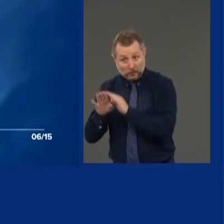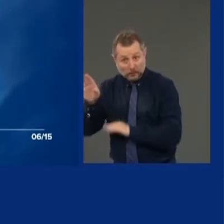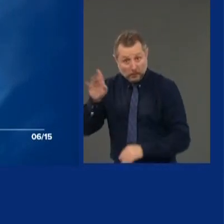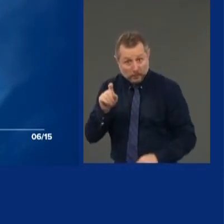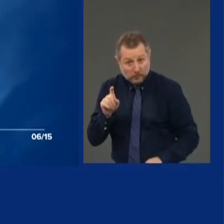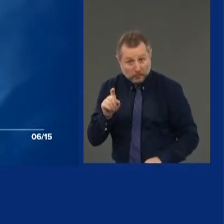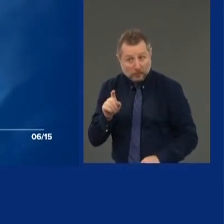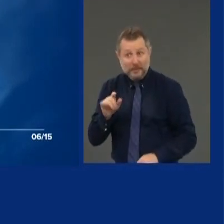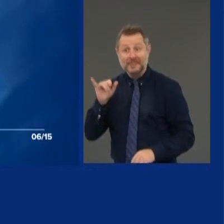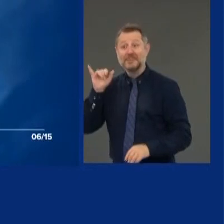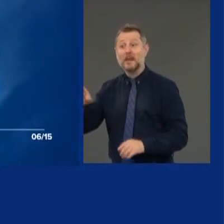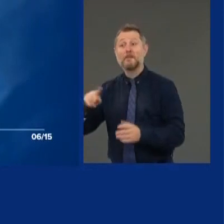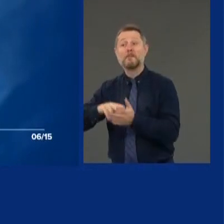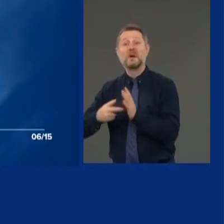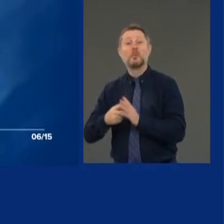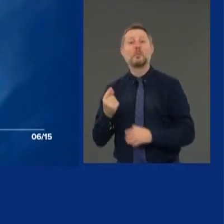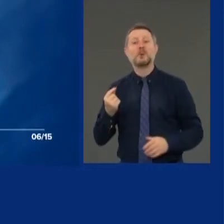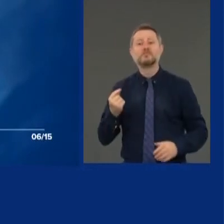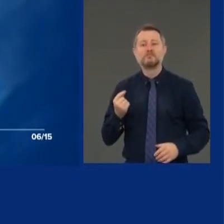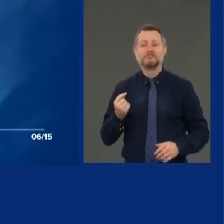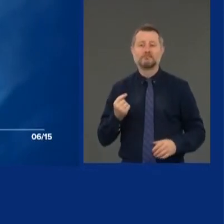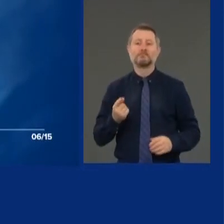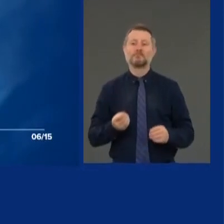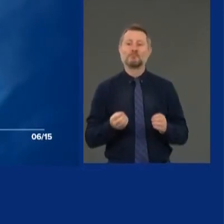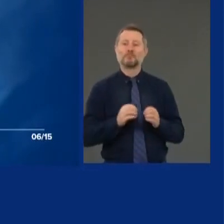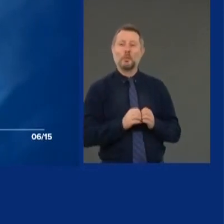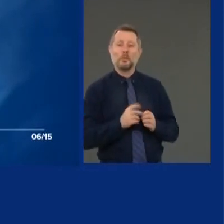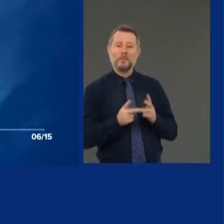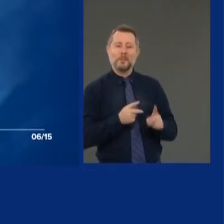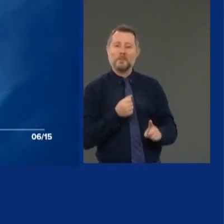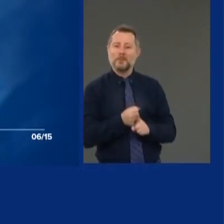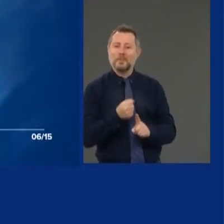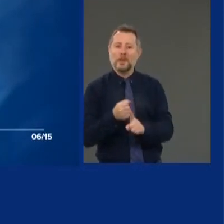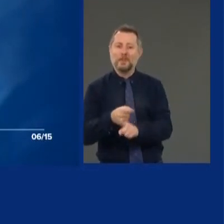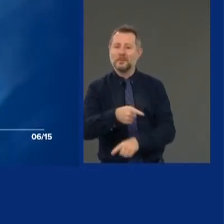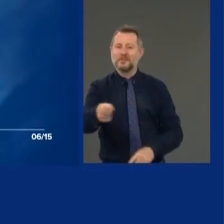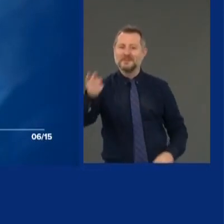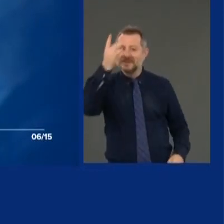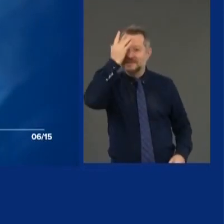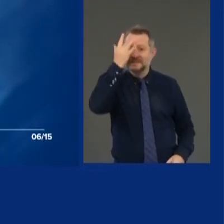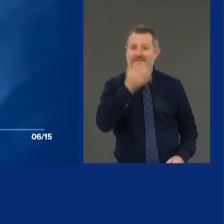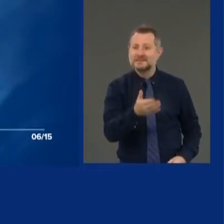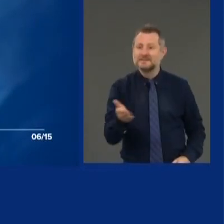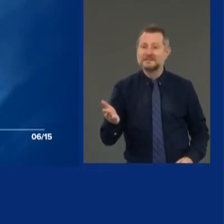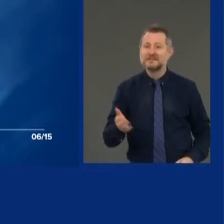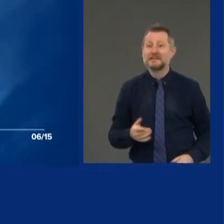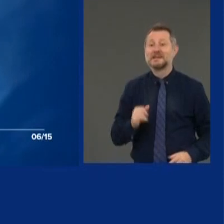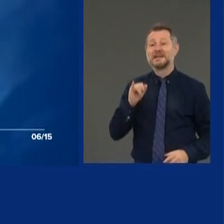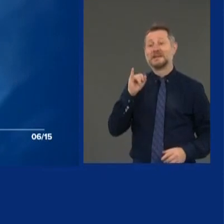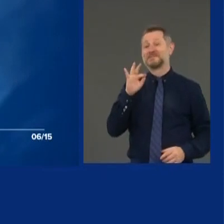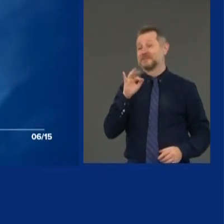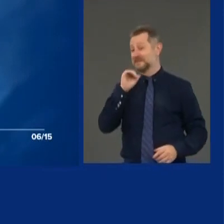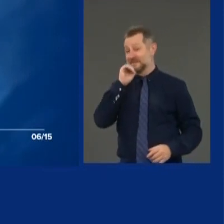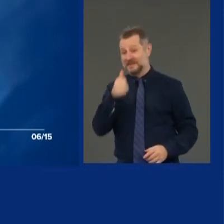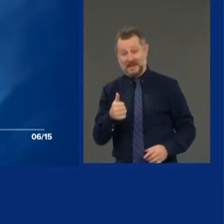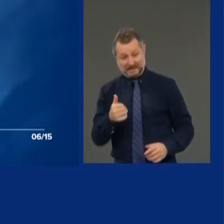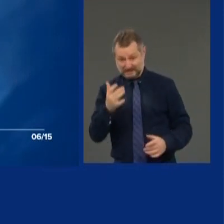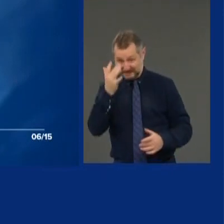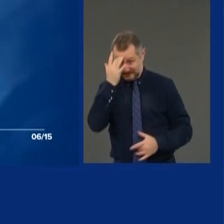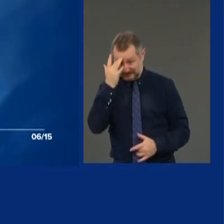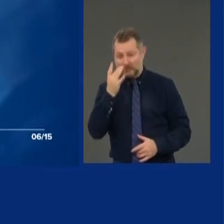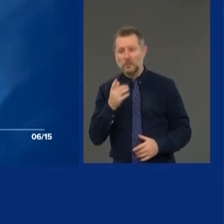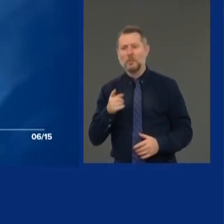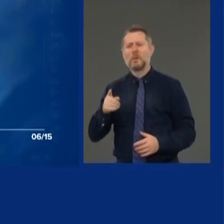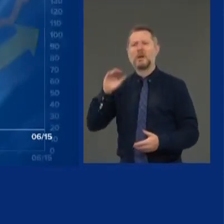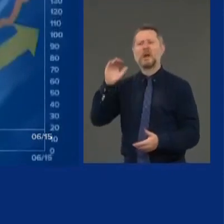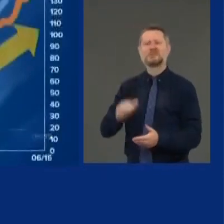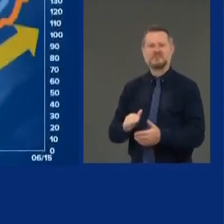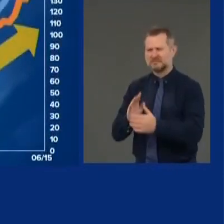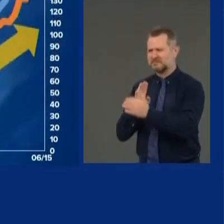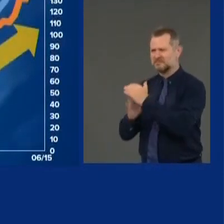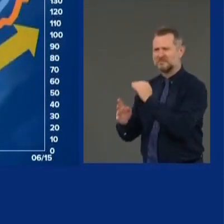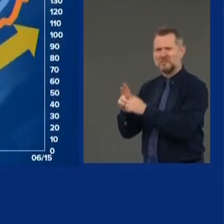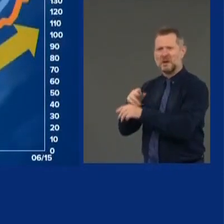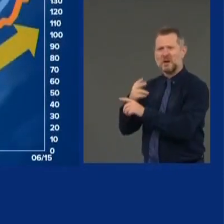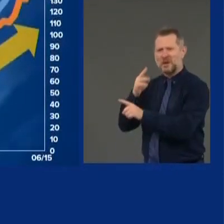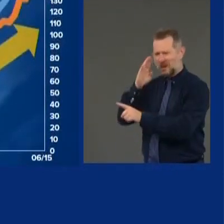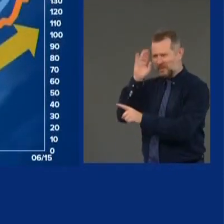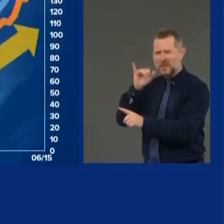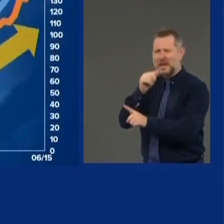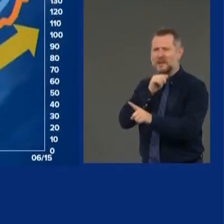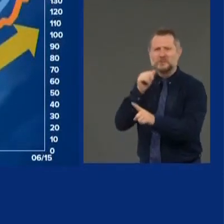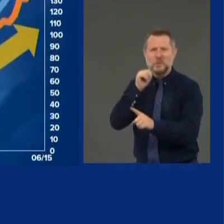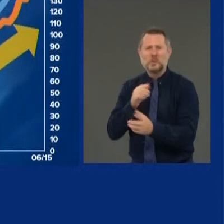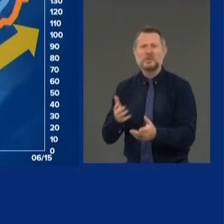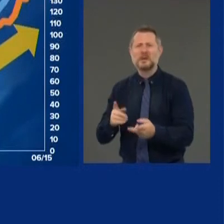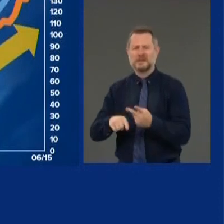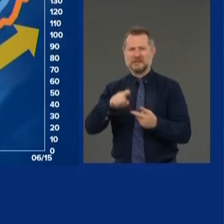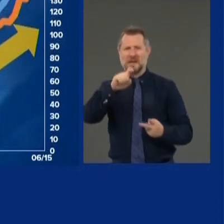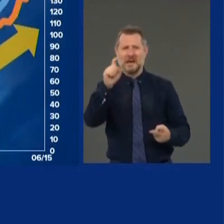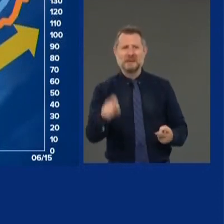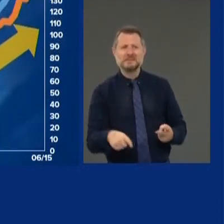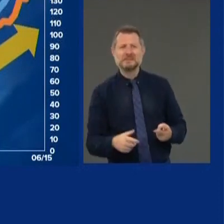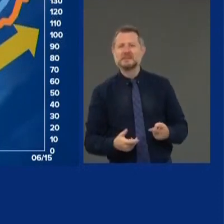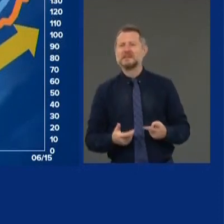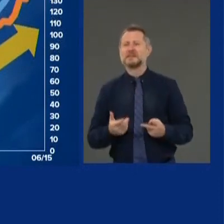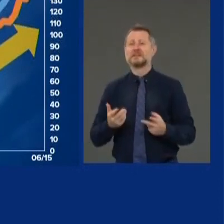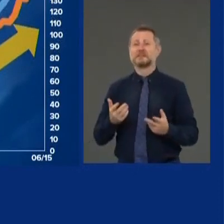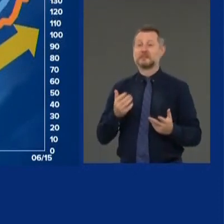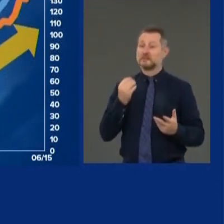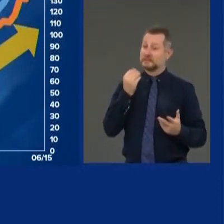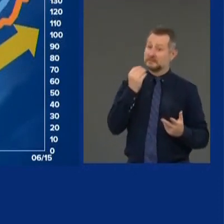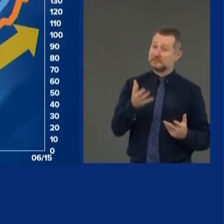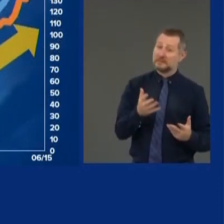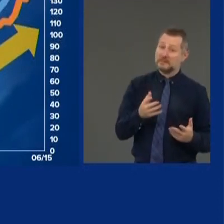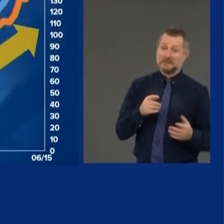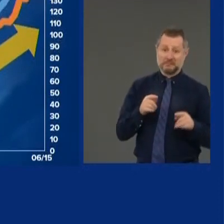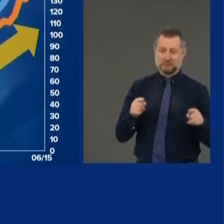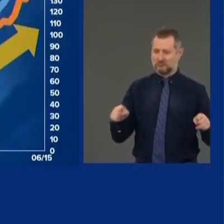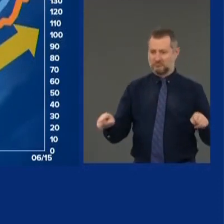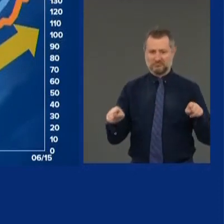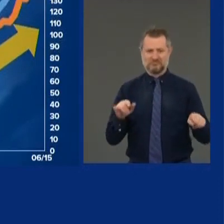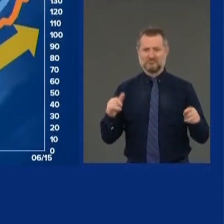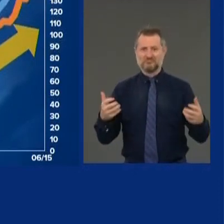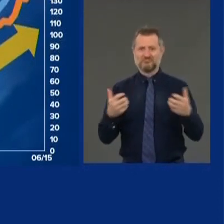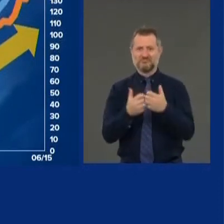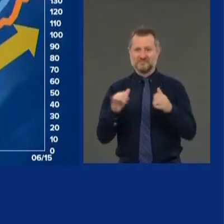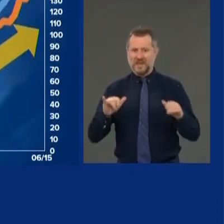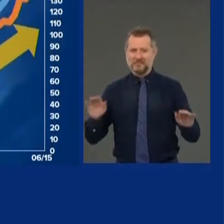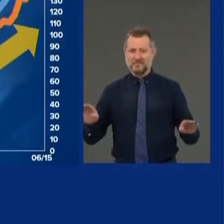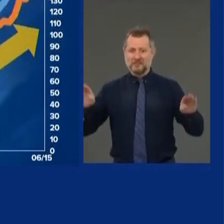HOSPITALS ARE GOING UP.■ç